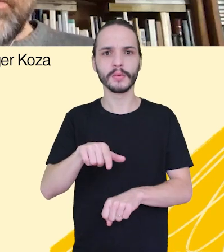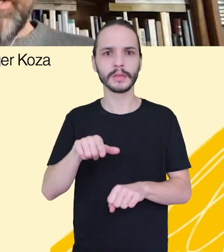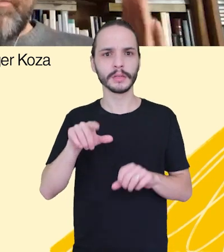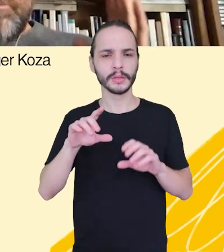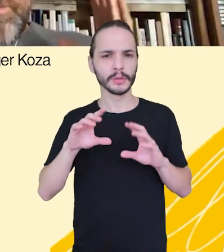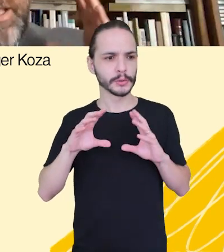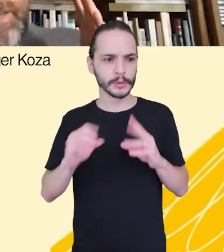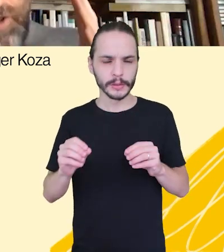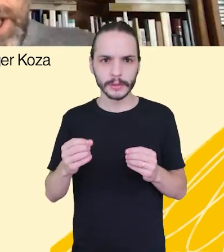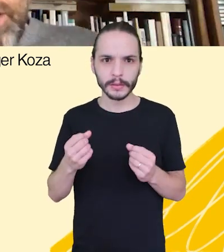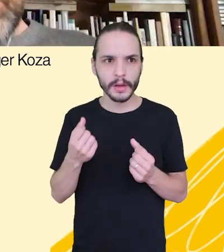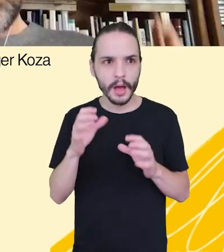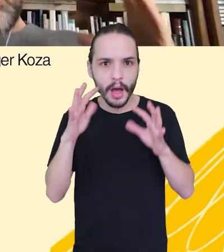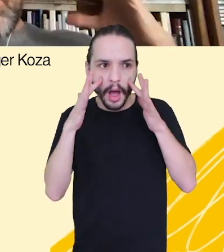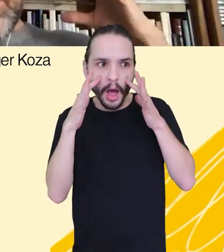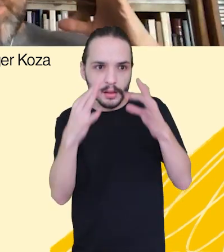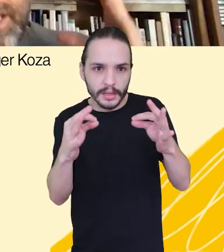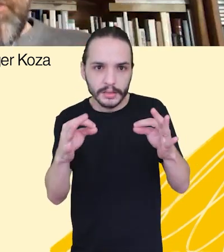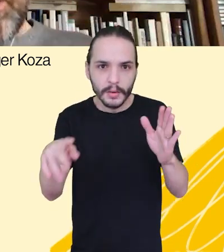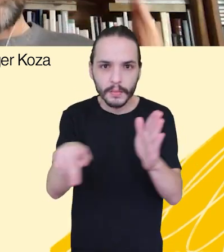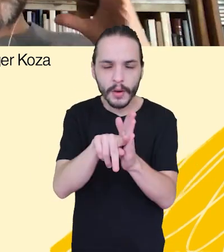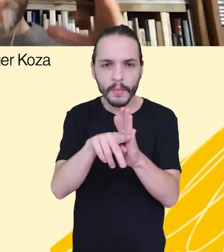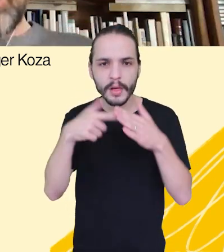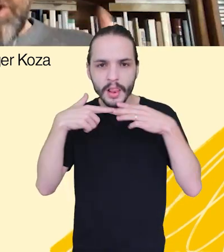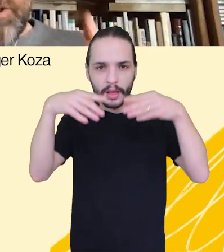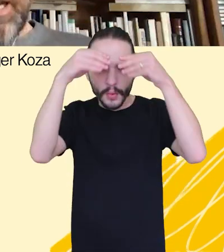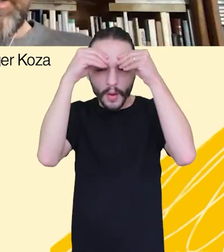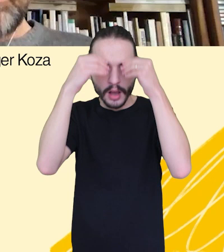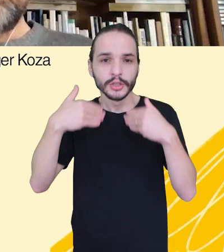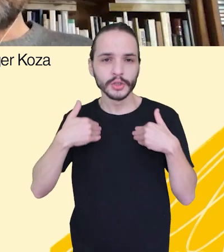But here there are more specific shots on that.